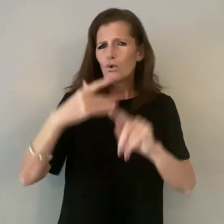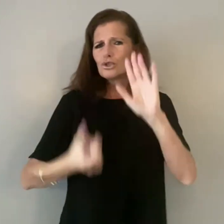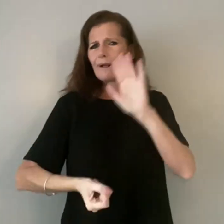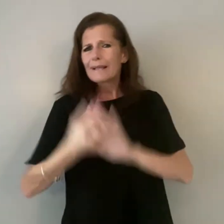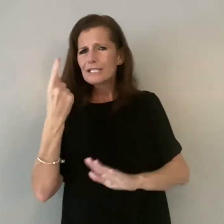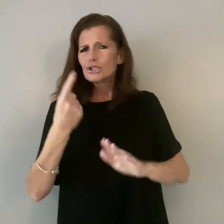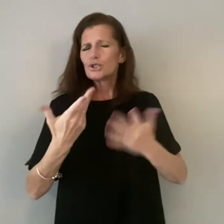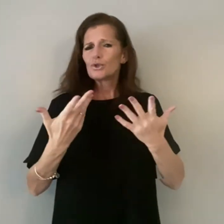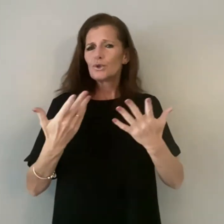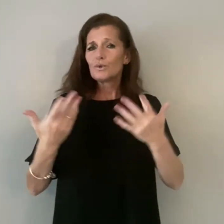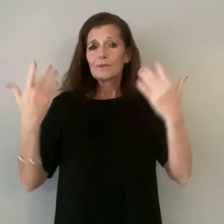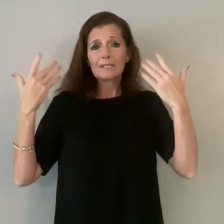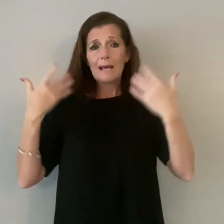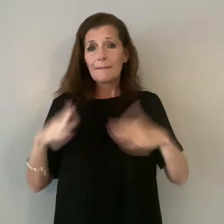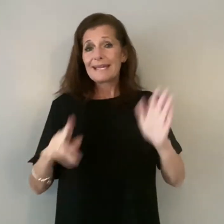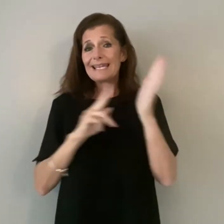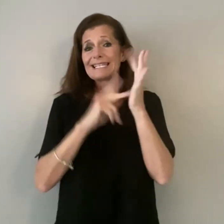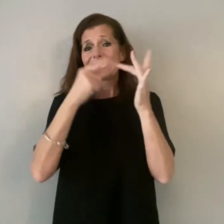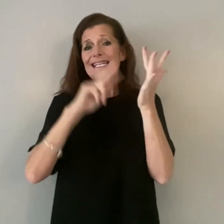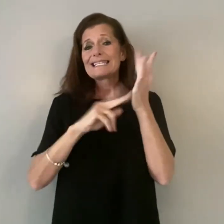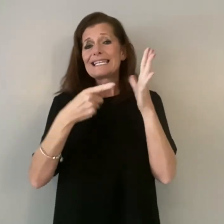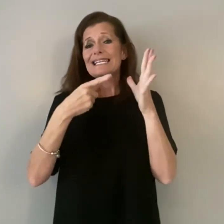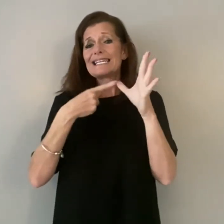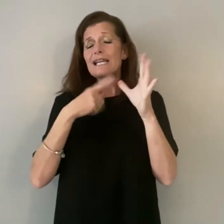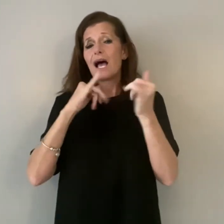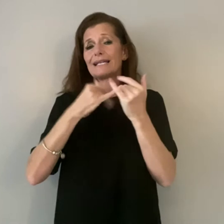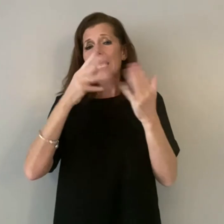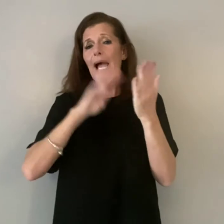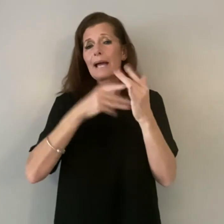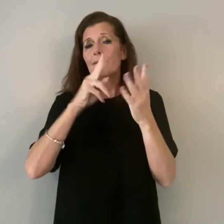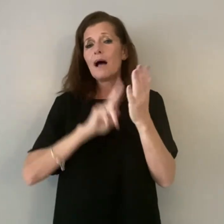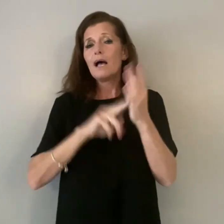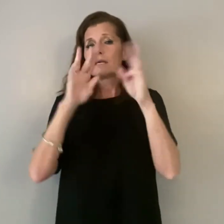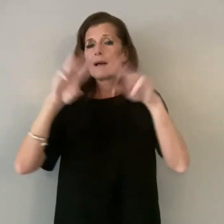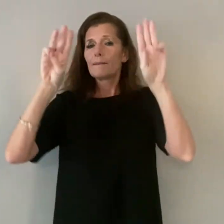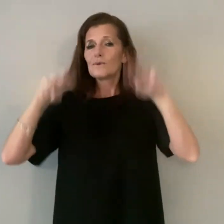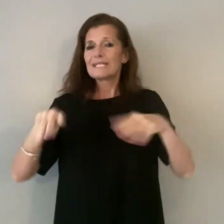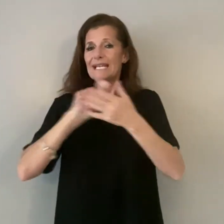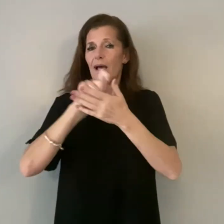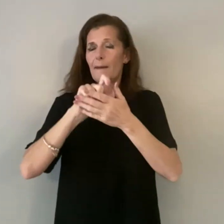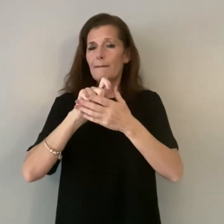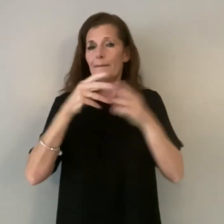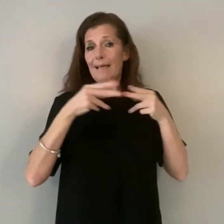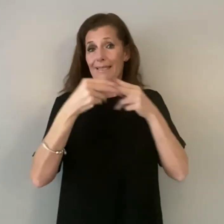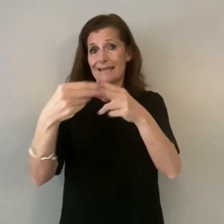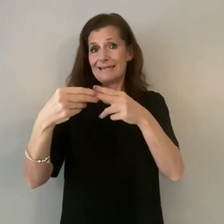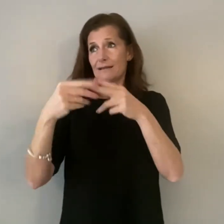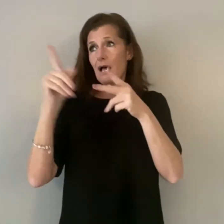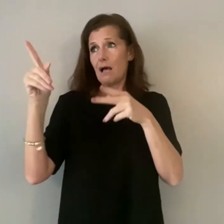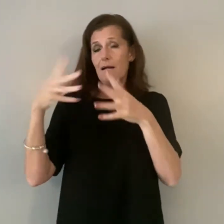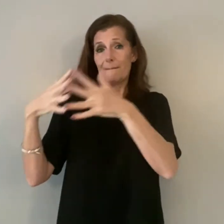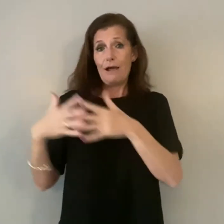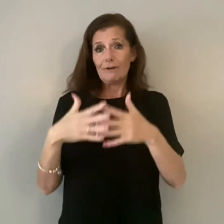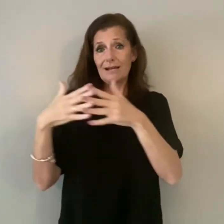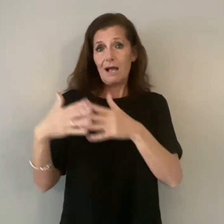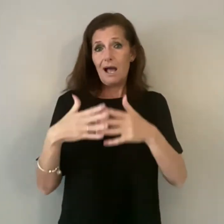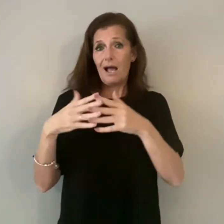We had a keynote from Nina Simon who is a museums sector leader in America from last week.